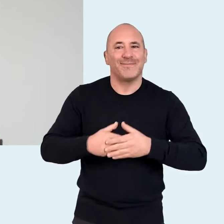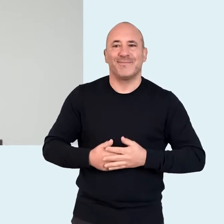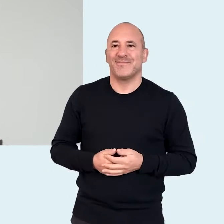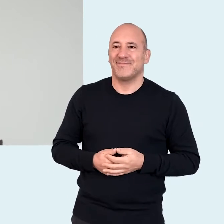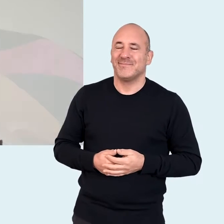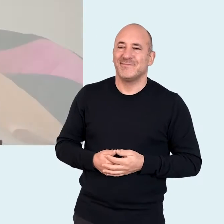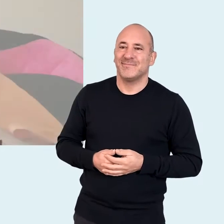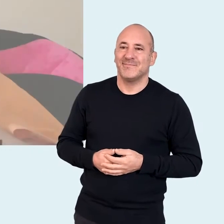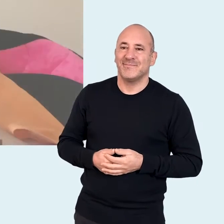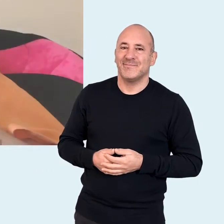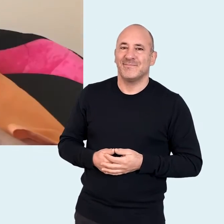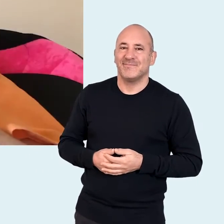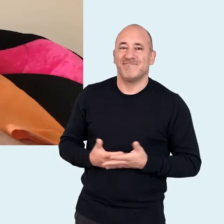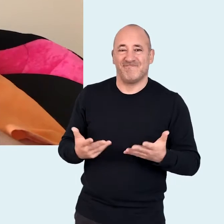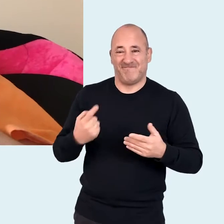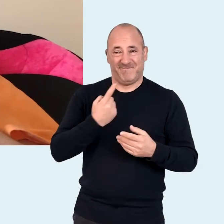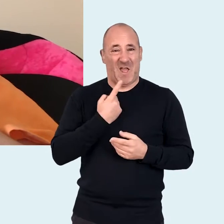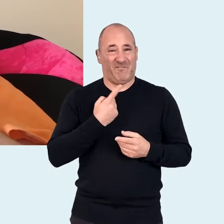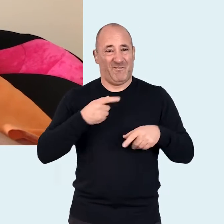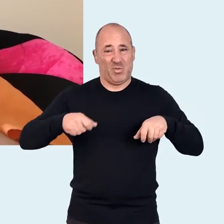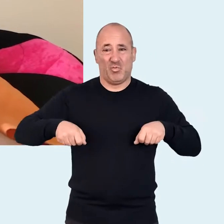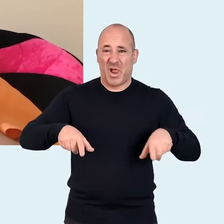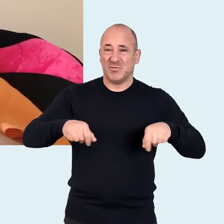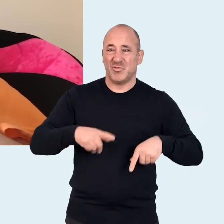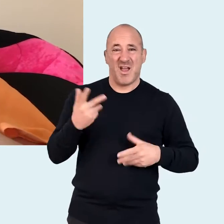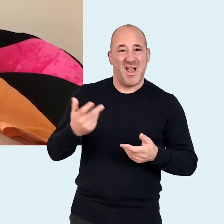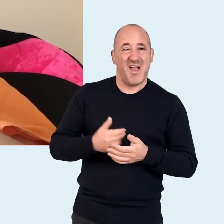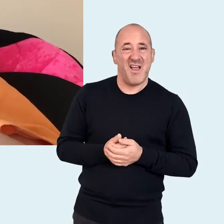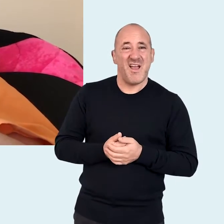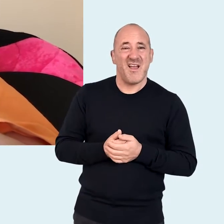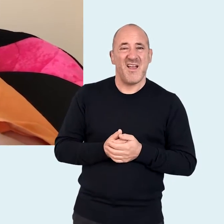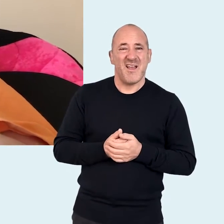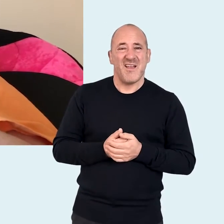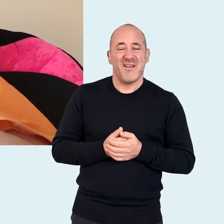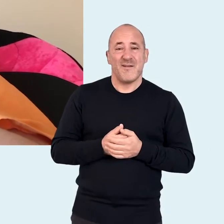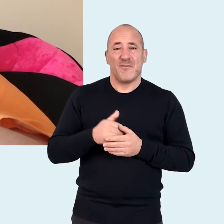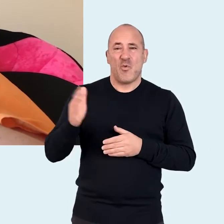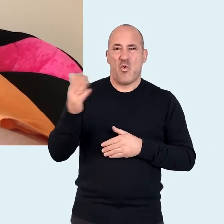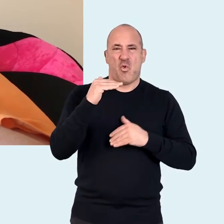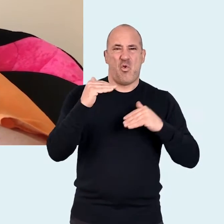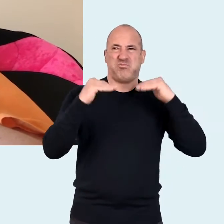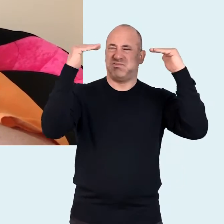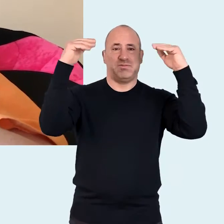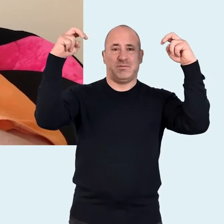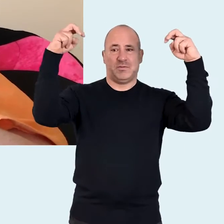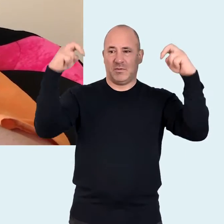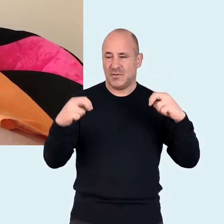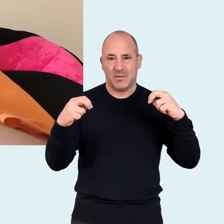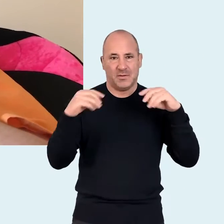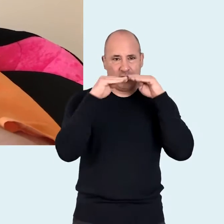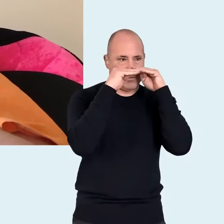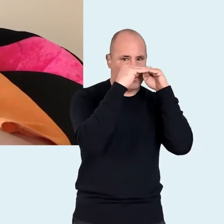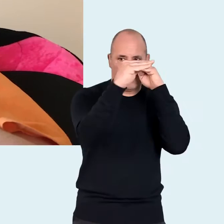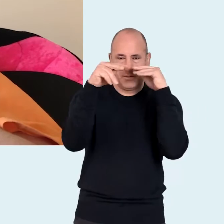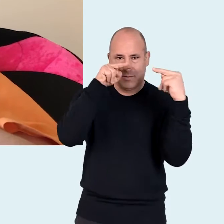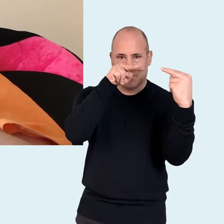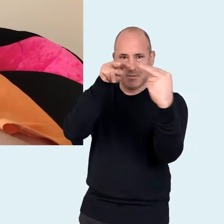I am a wheelchair user, and feel more included if everyone is at my height and sitting on